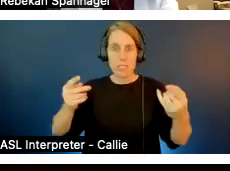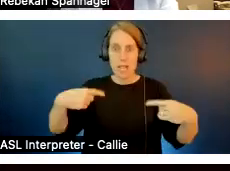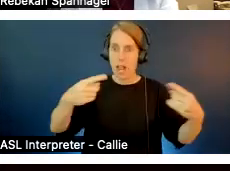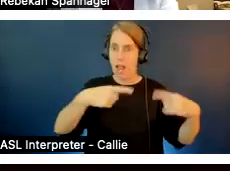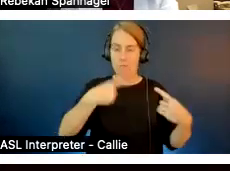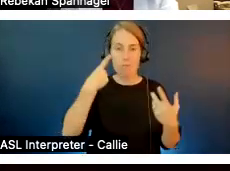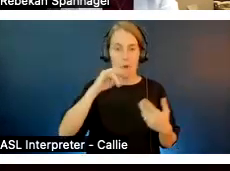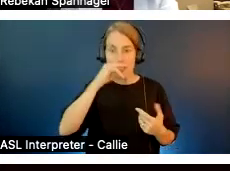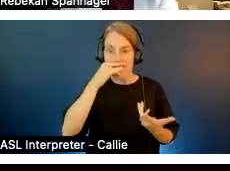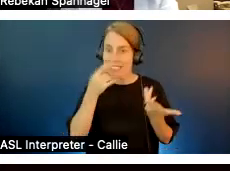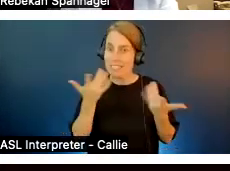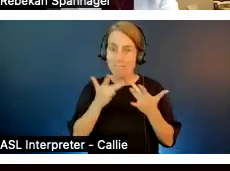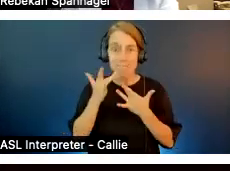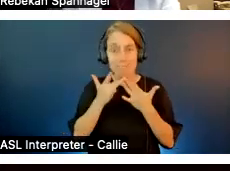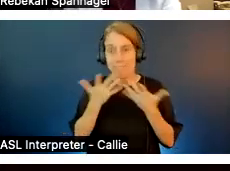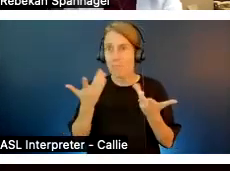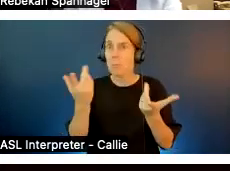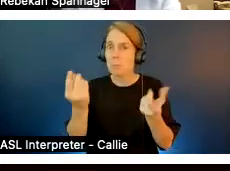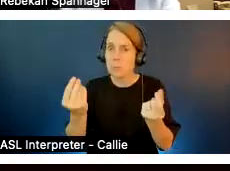[anna maria]